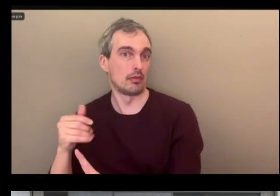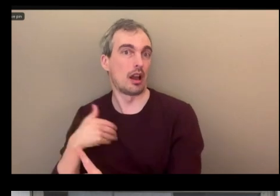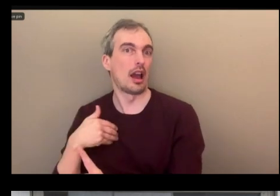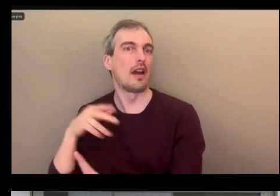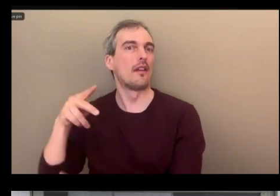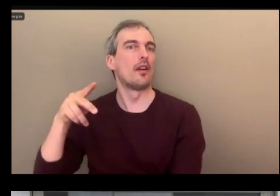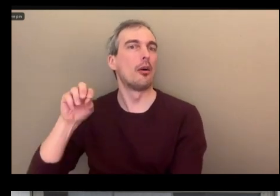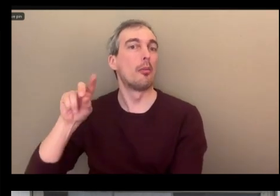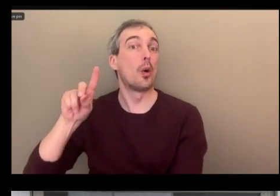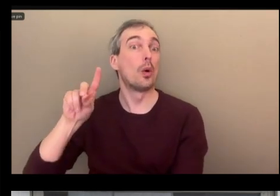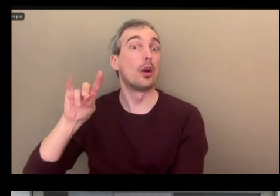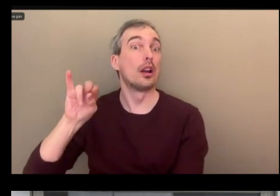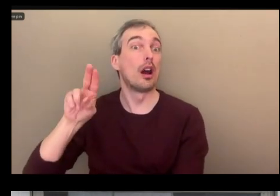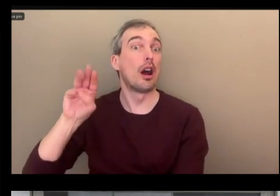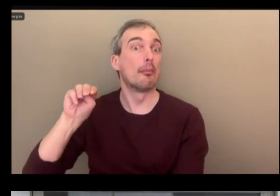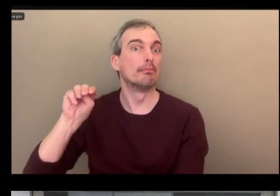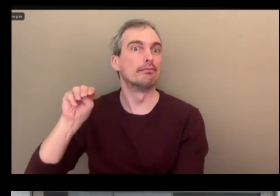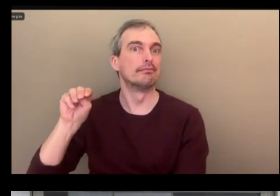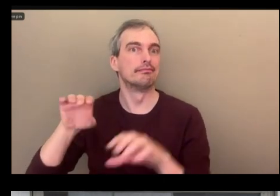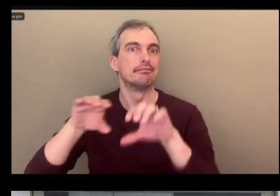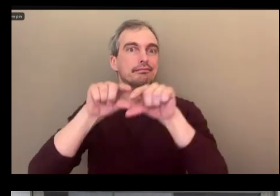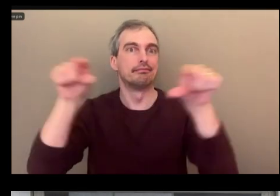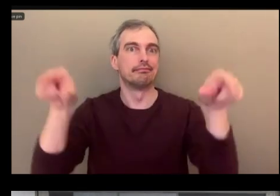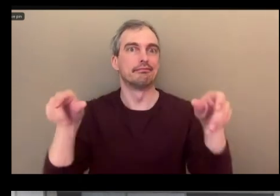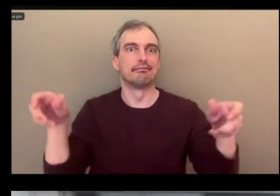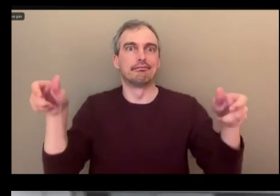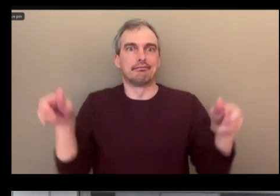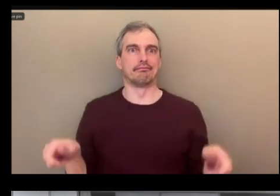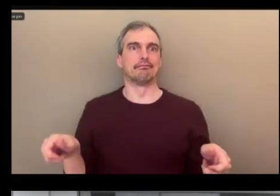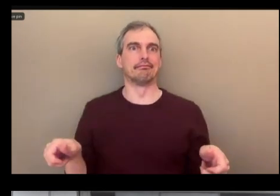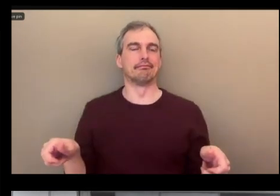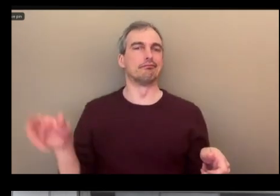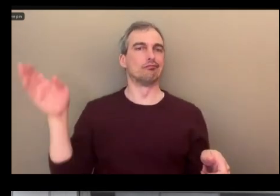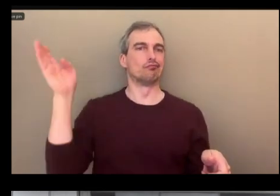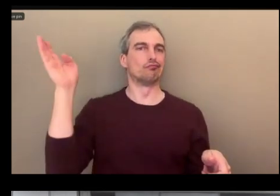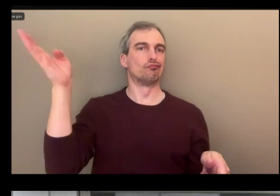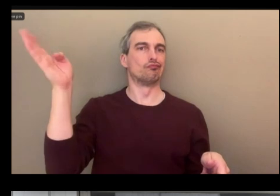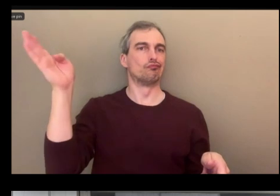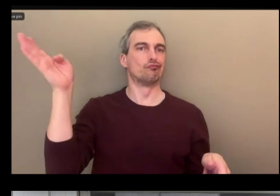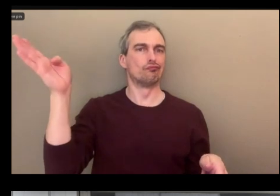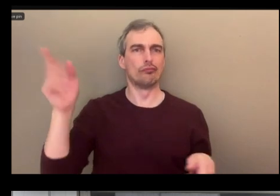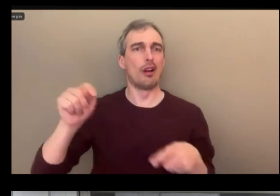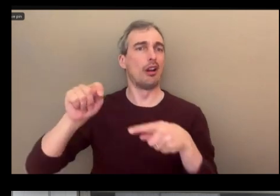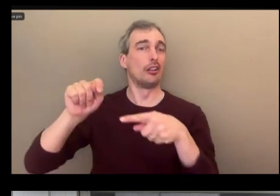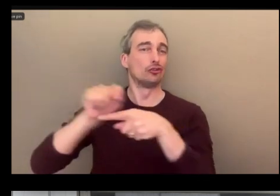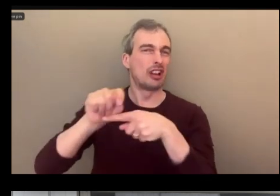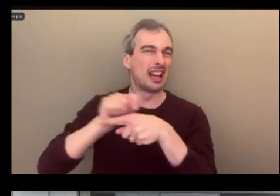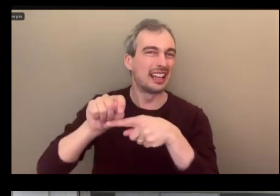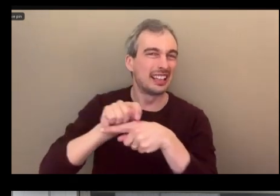trainings. Primarily trainings for internal Verizon team members. Maybe they're not too familiar with accessibility.